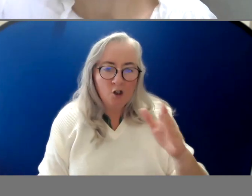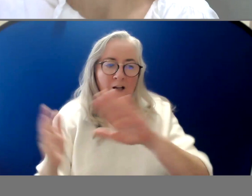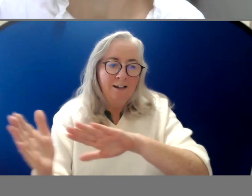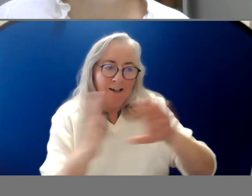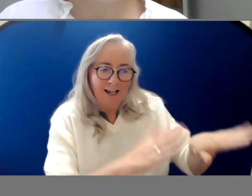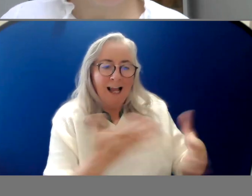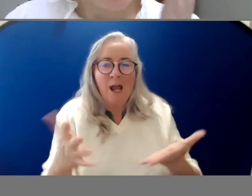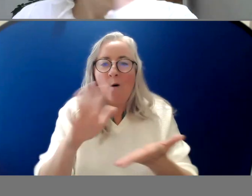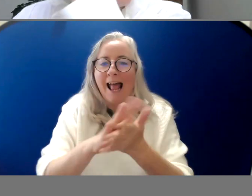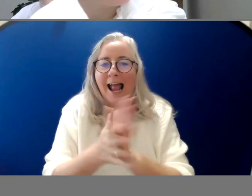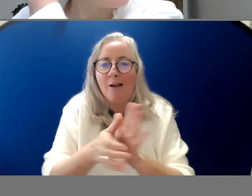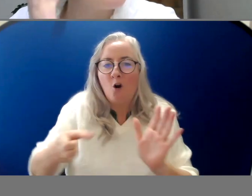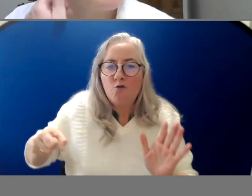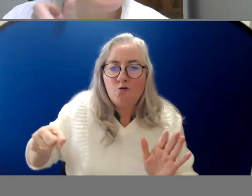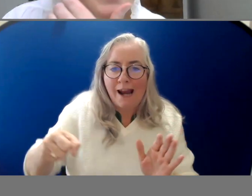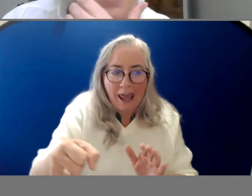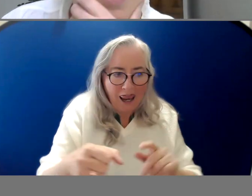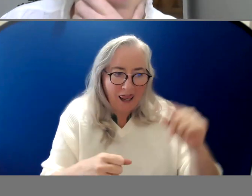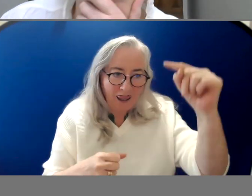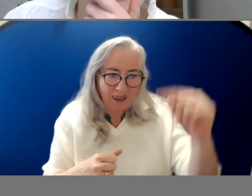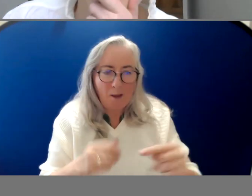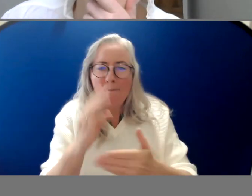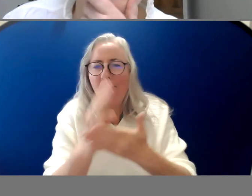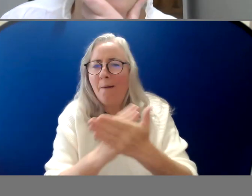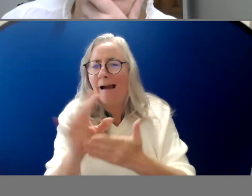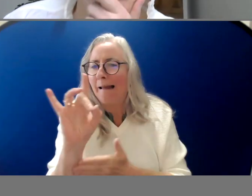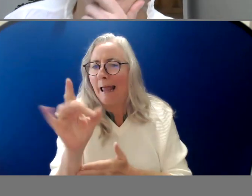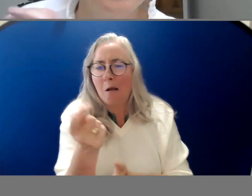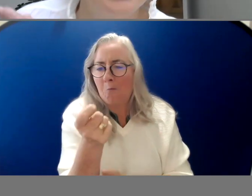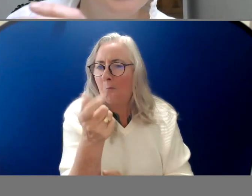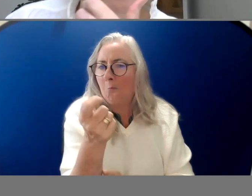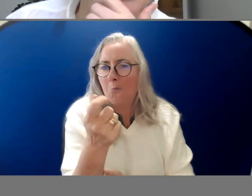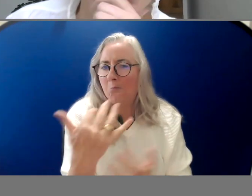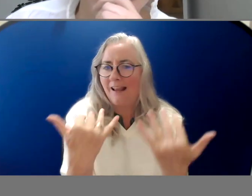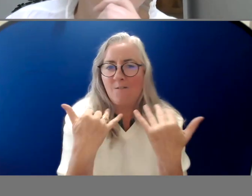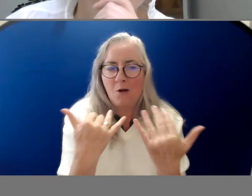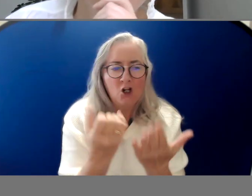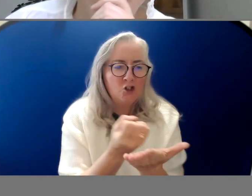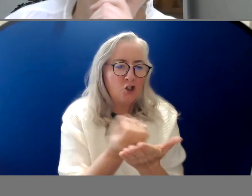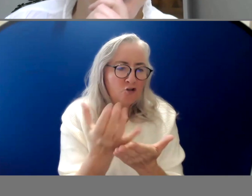part K is very light on handrails it's just really a description that they should give firm support